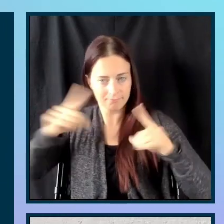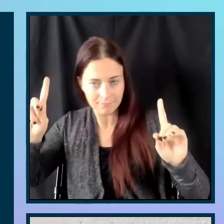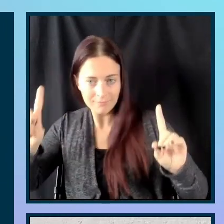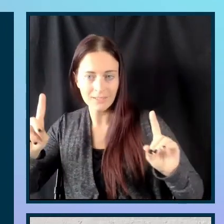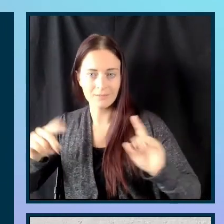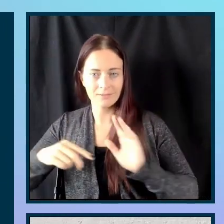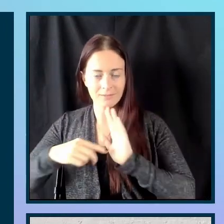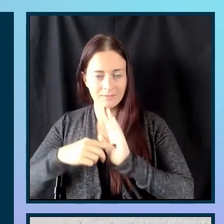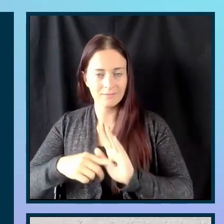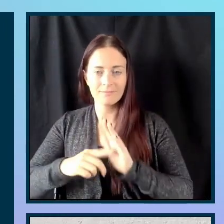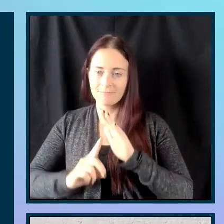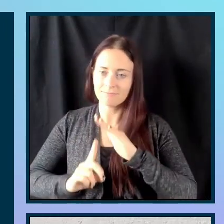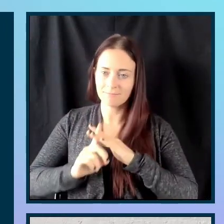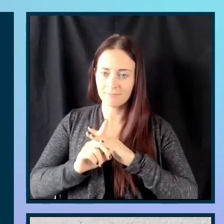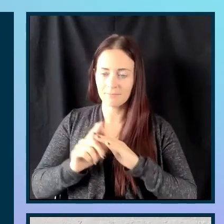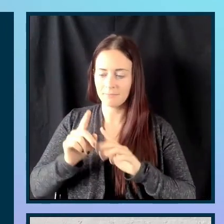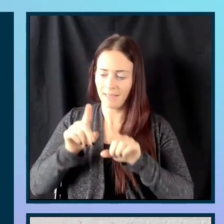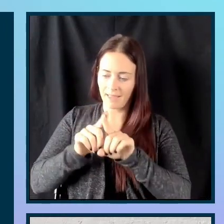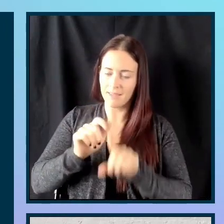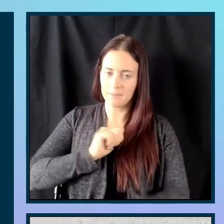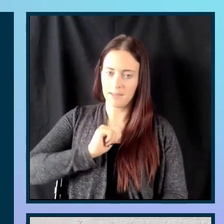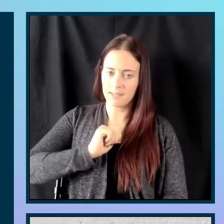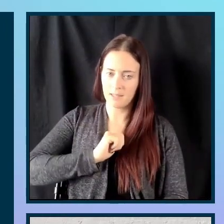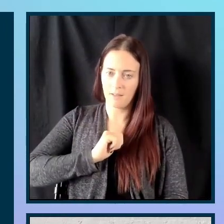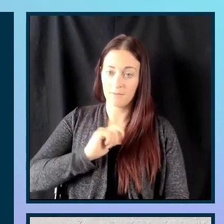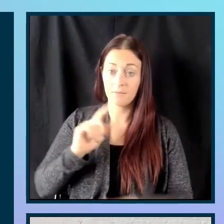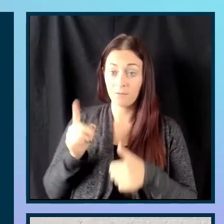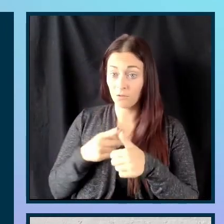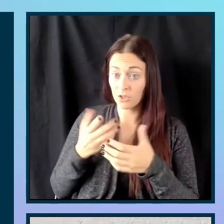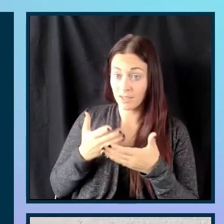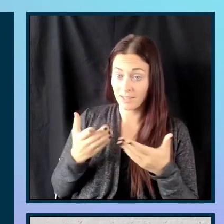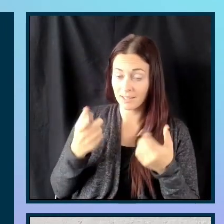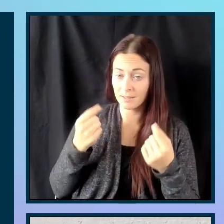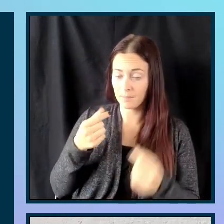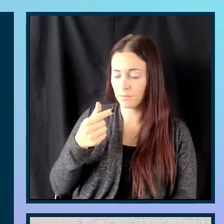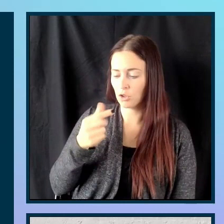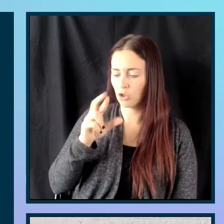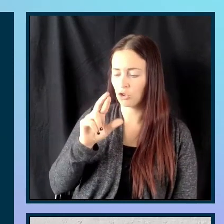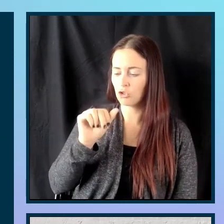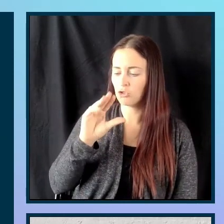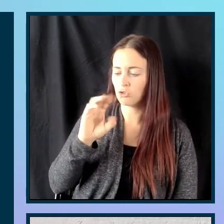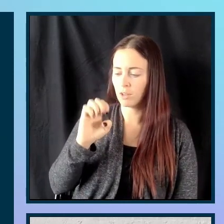My first big moves were speaking on accessibility at the Grace Hopper Conference this past fall,